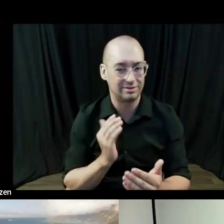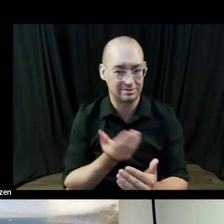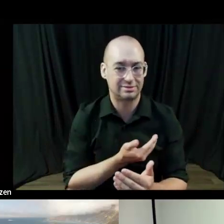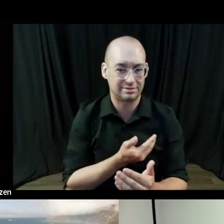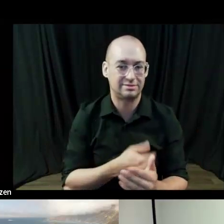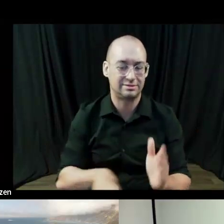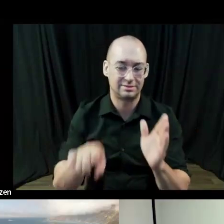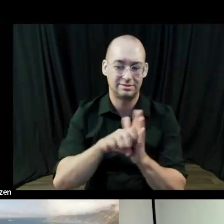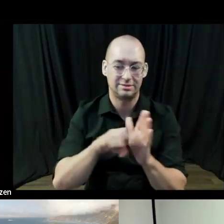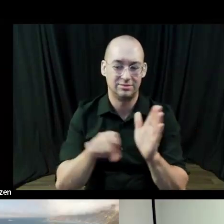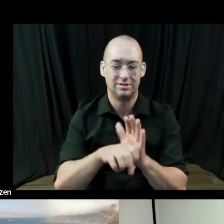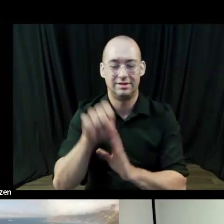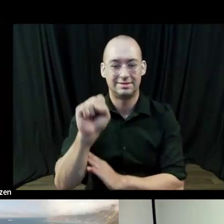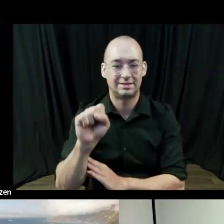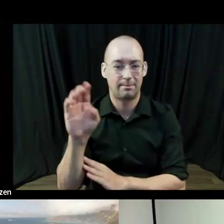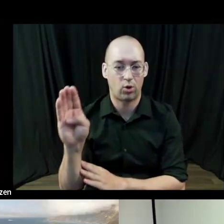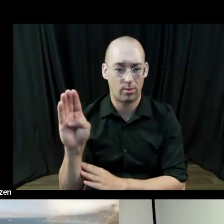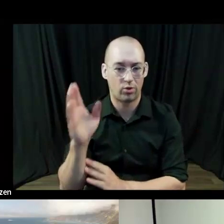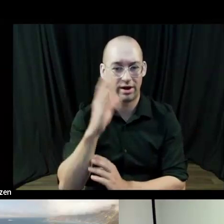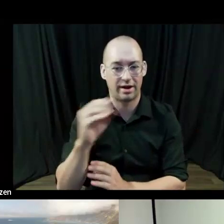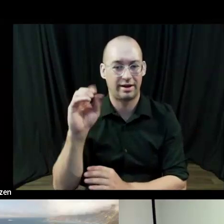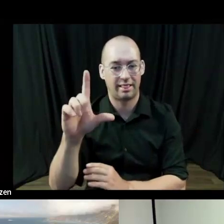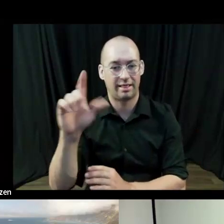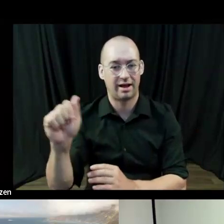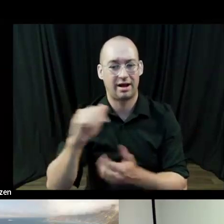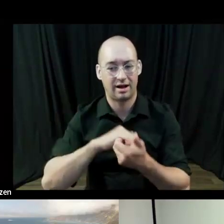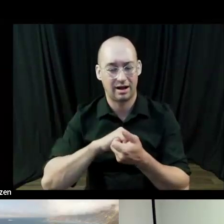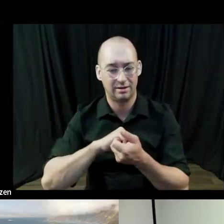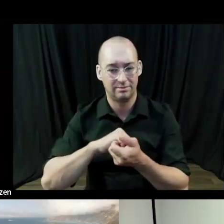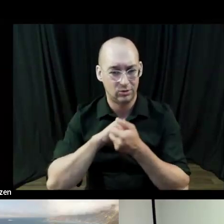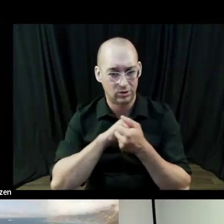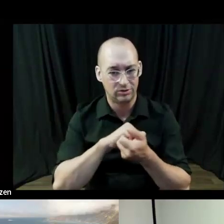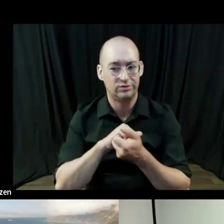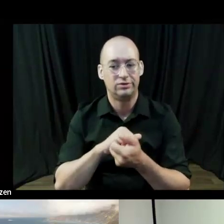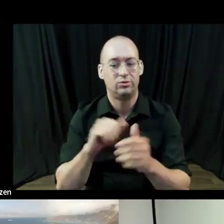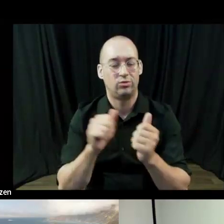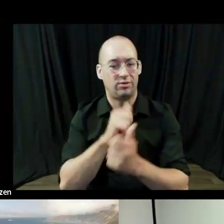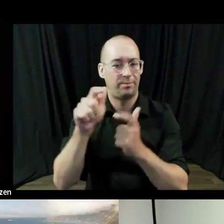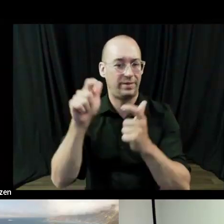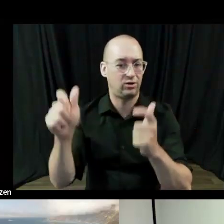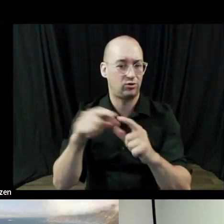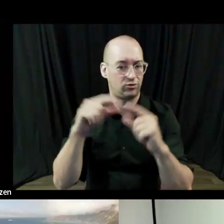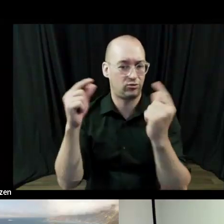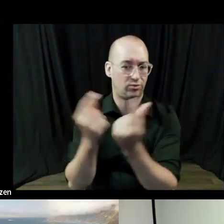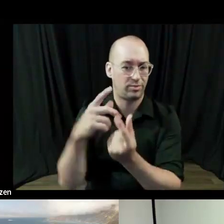just say Santa Barbara and LA County join forces with a bigger population. Well, we can't match